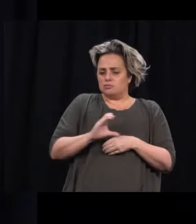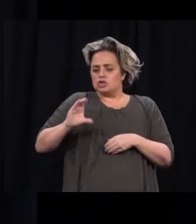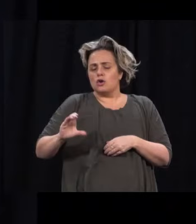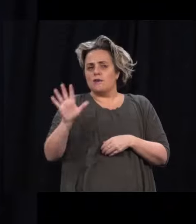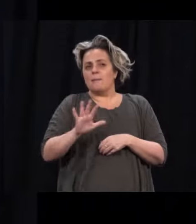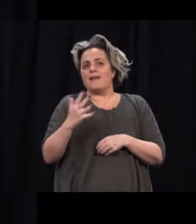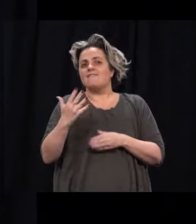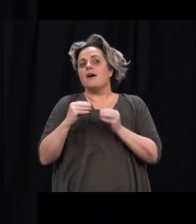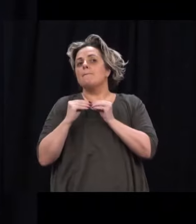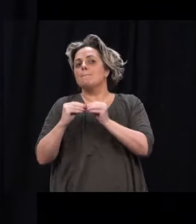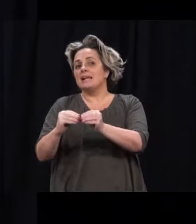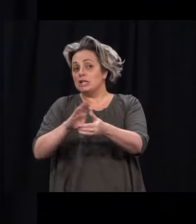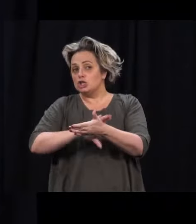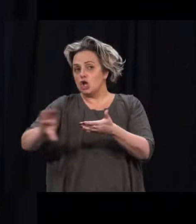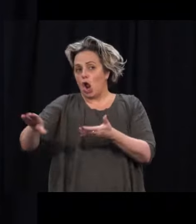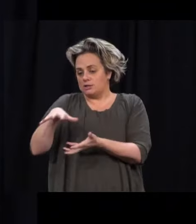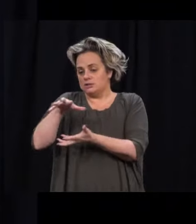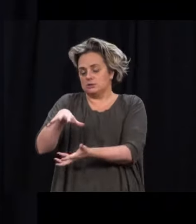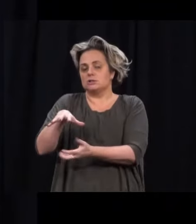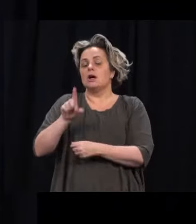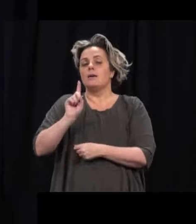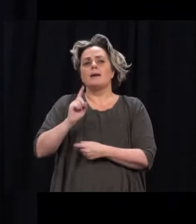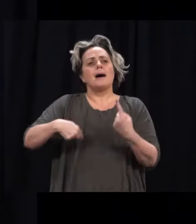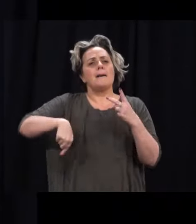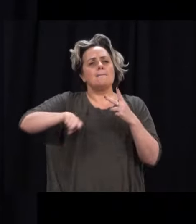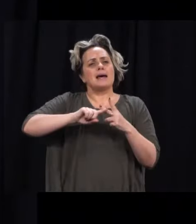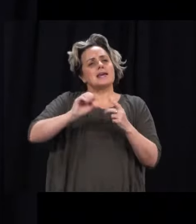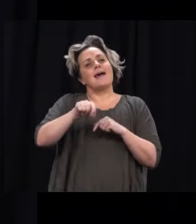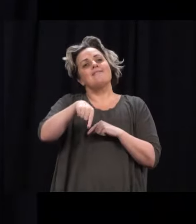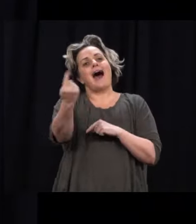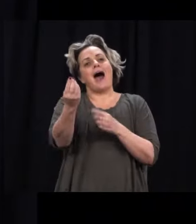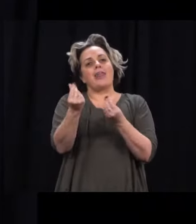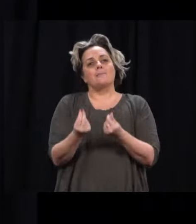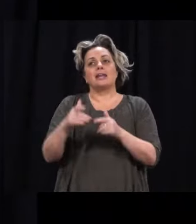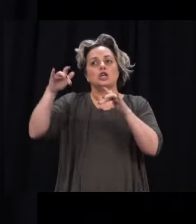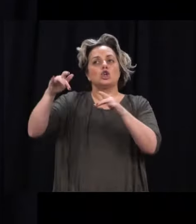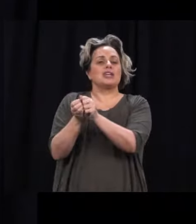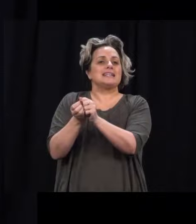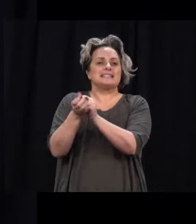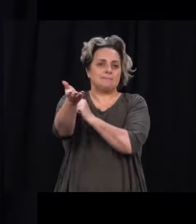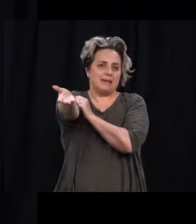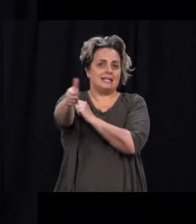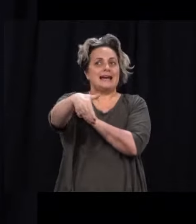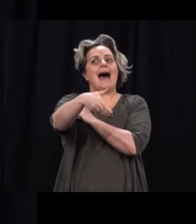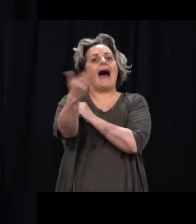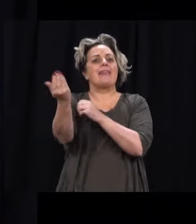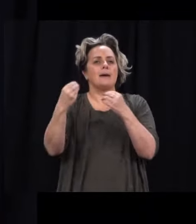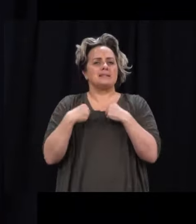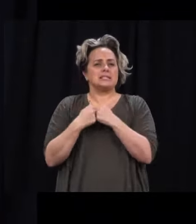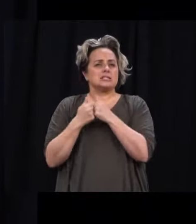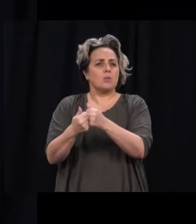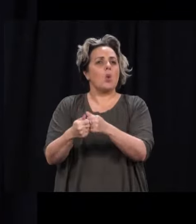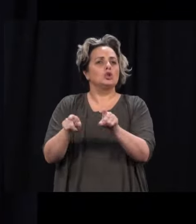considerable amount left over. What we did was set aside money and the budget was about $5